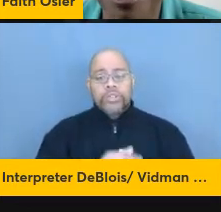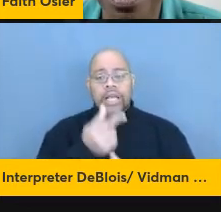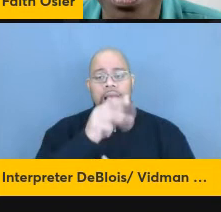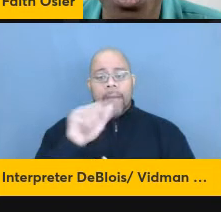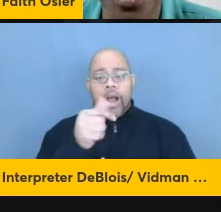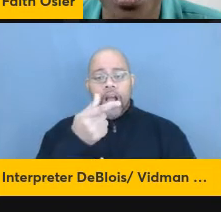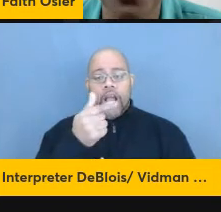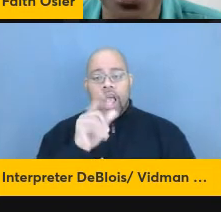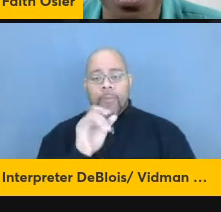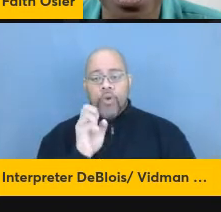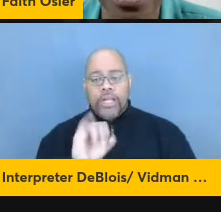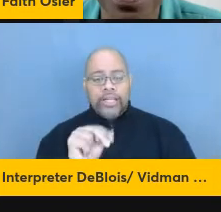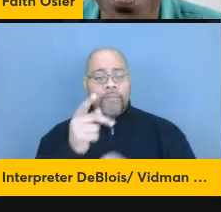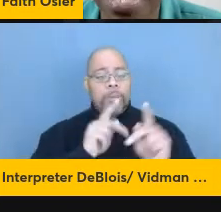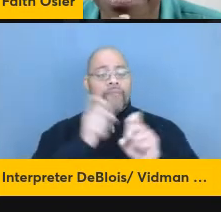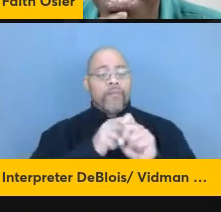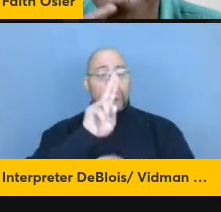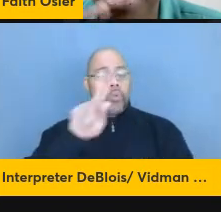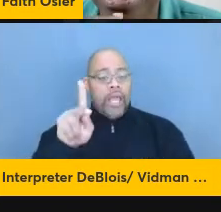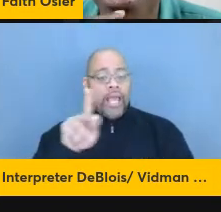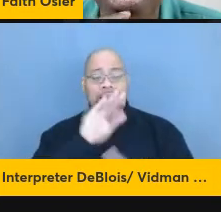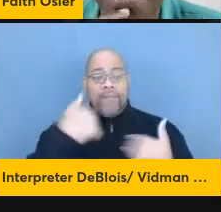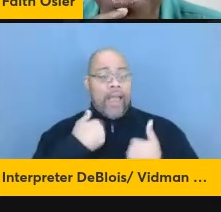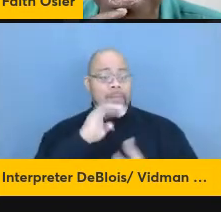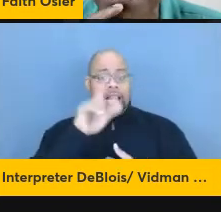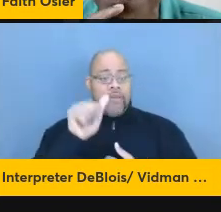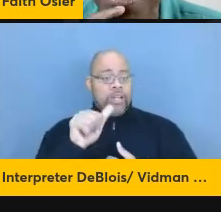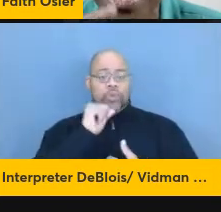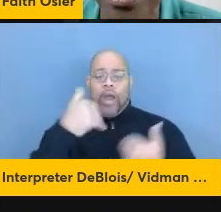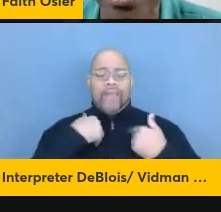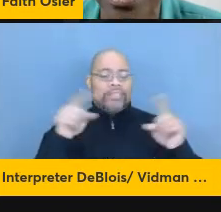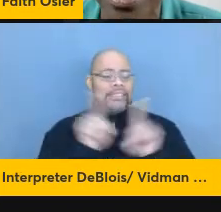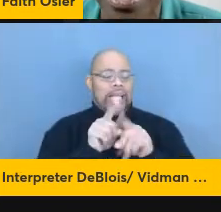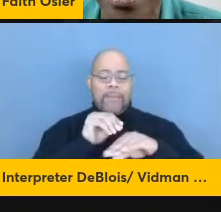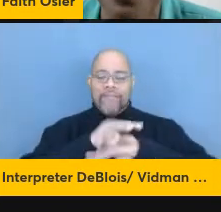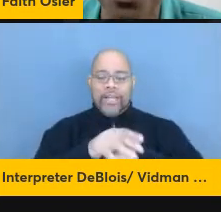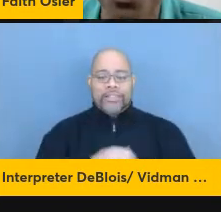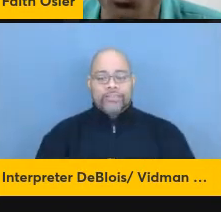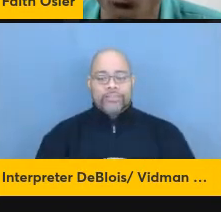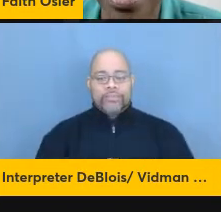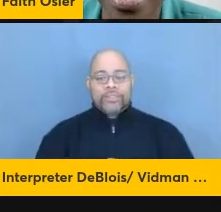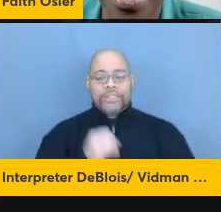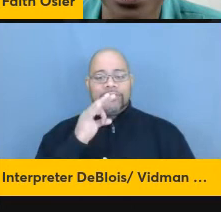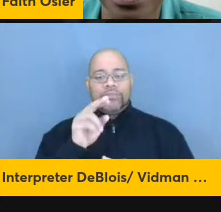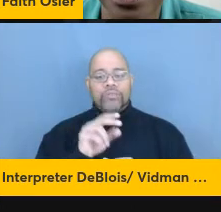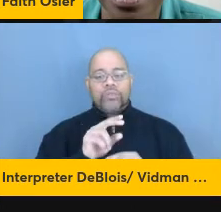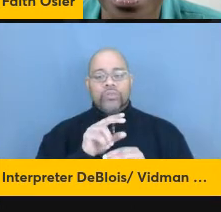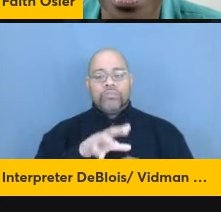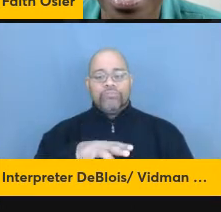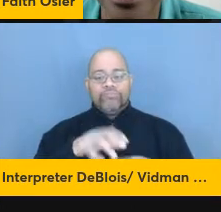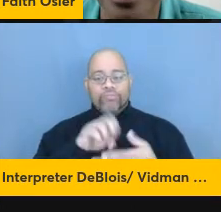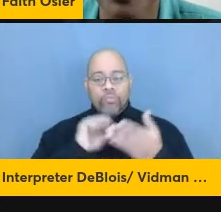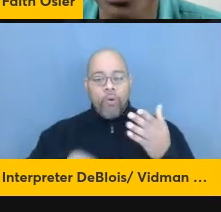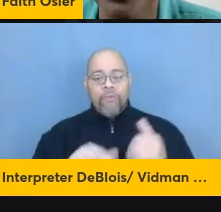people in the UK, for instance, have never had malaria, you don't have the same effect. And if you take out the antibody